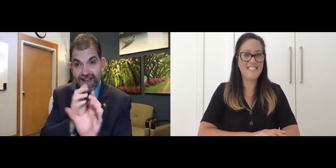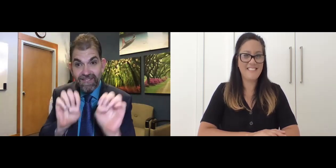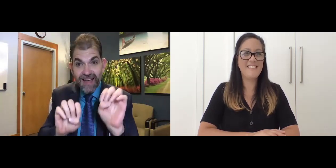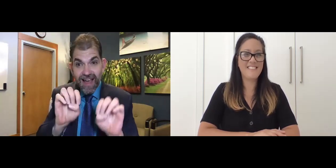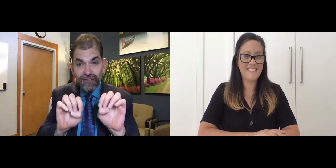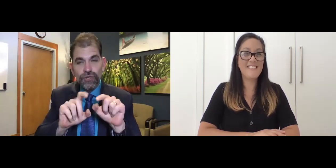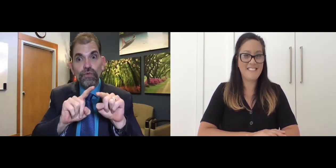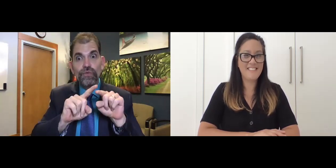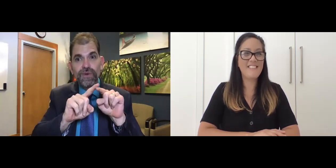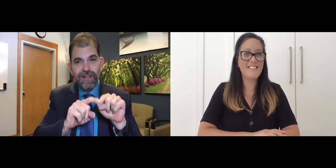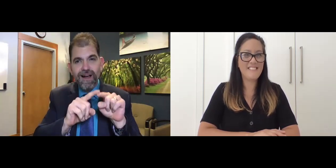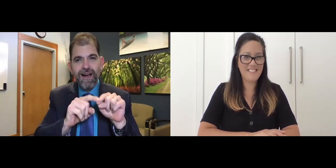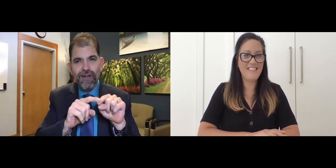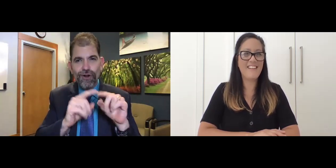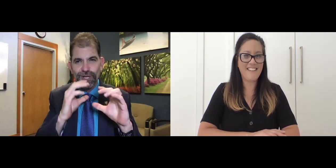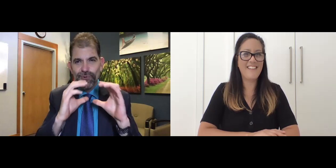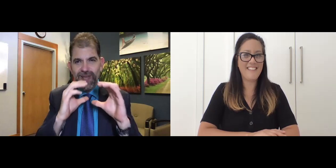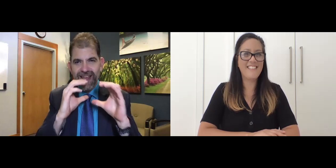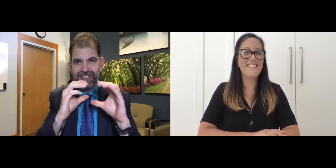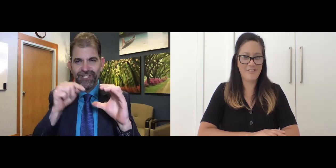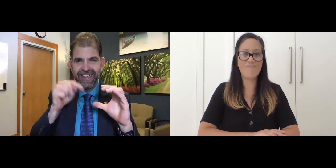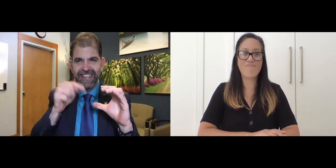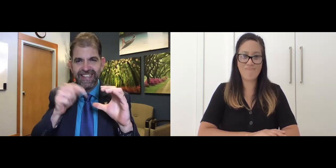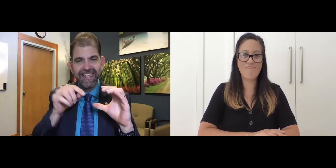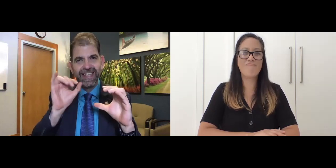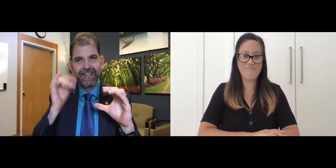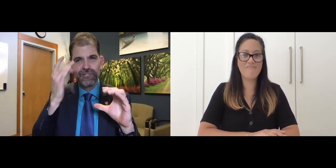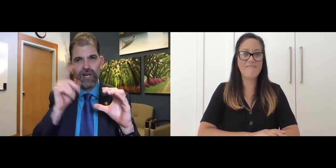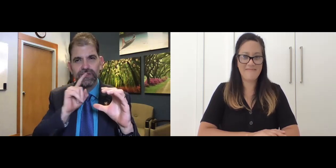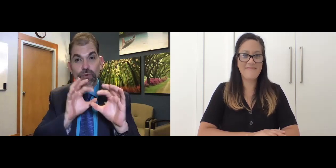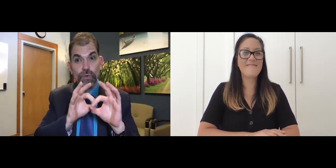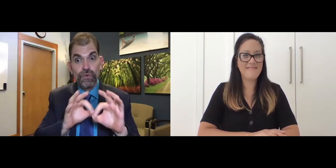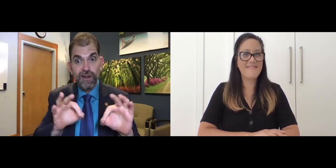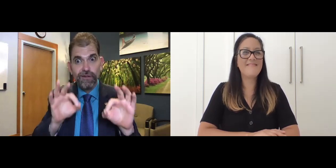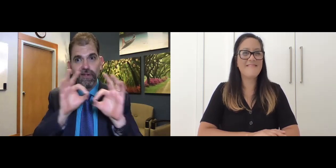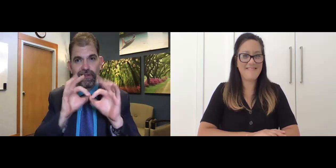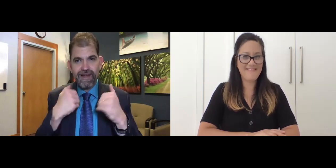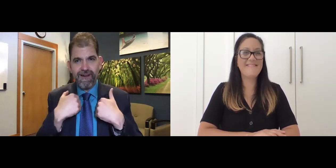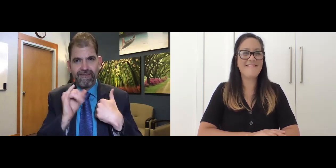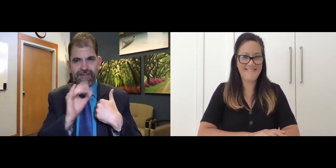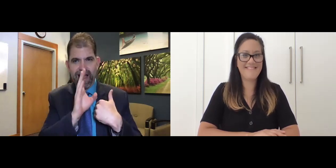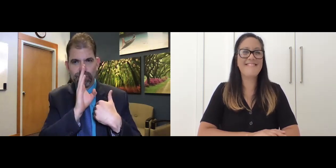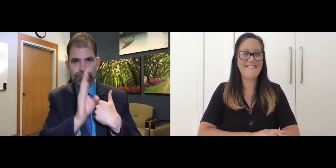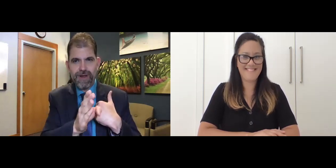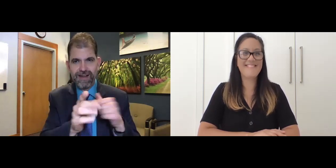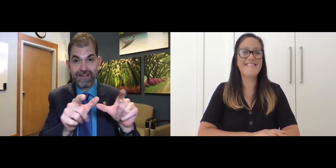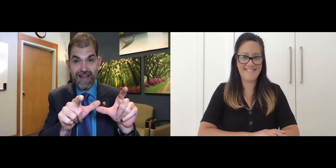psychological or neurological evaluations communication is the way and communication